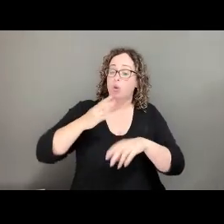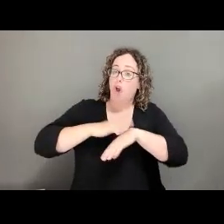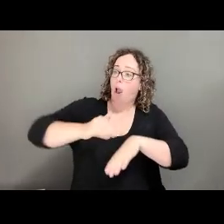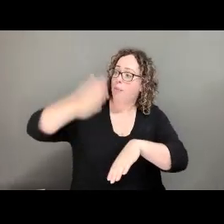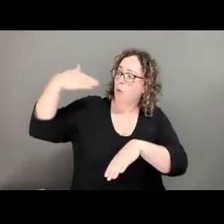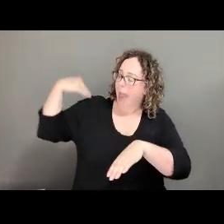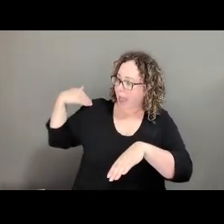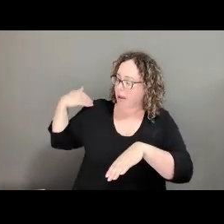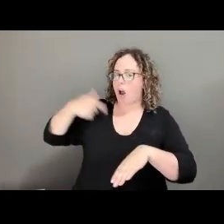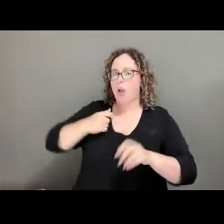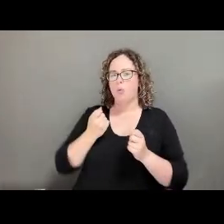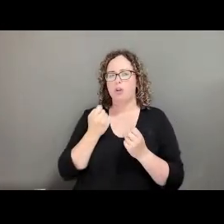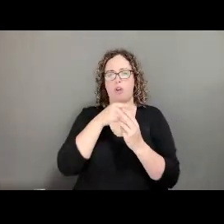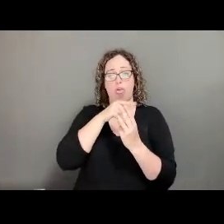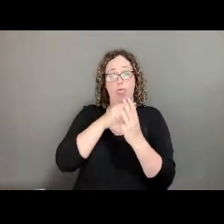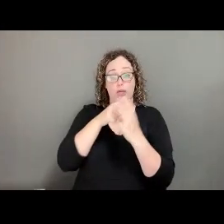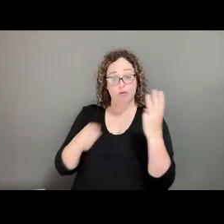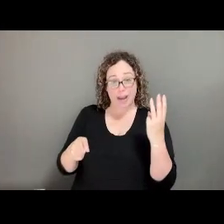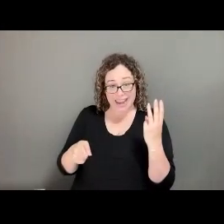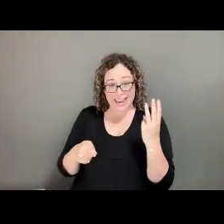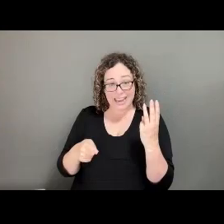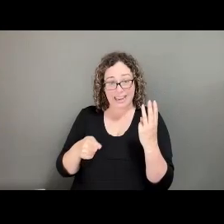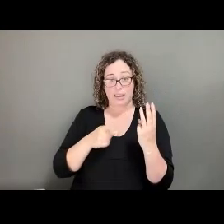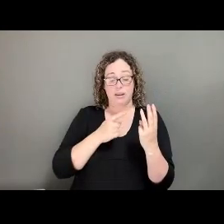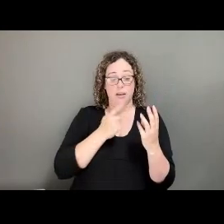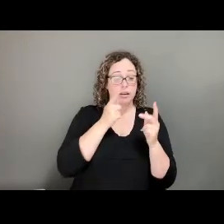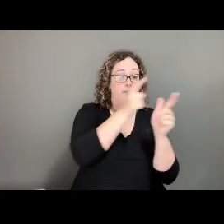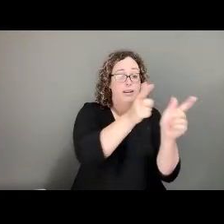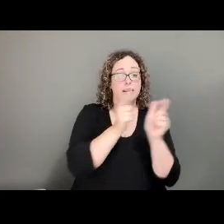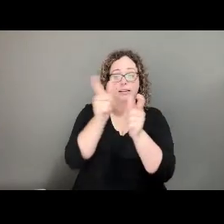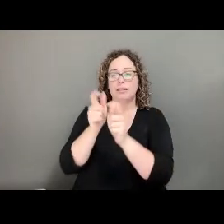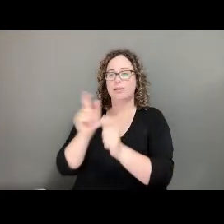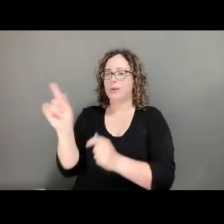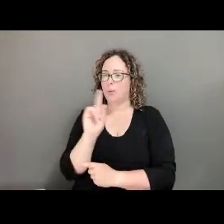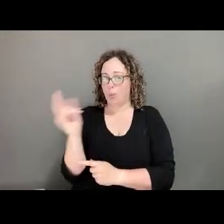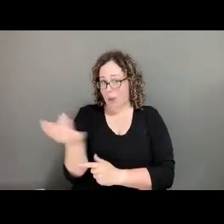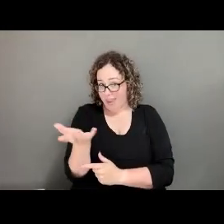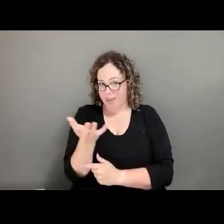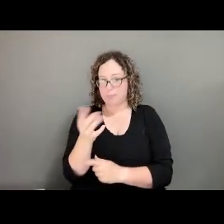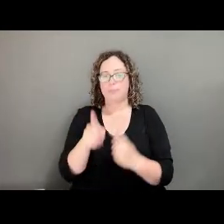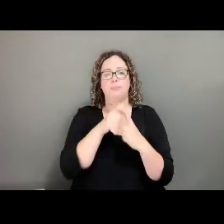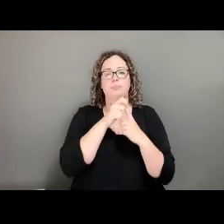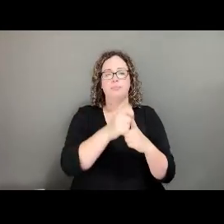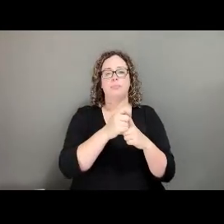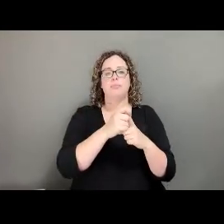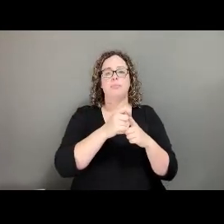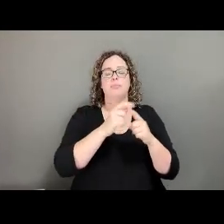Oh. The Library of Alexandria, Mary Wollstonecraft and Tasmania